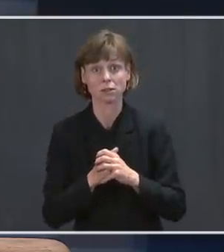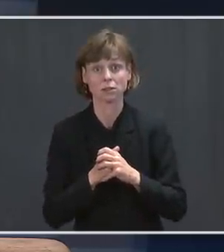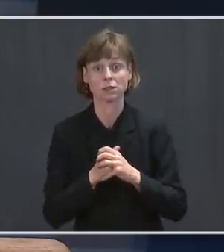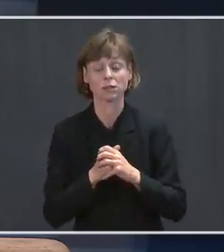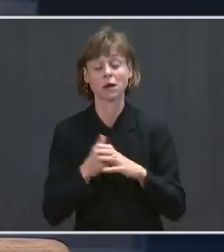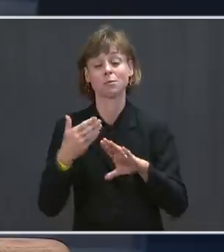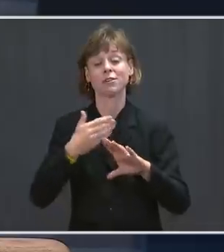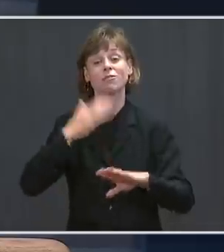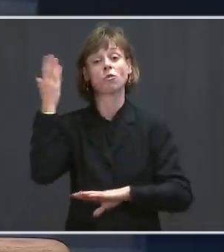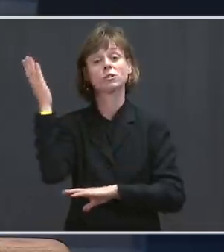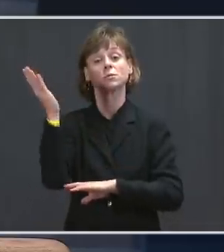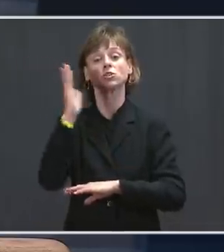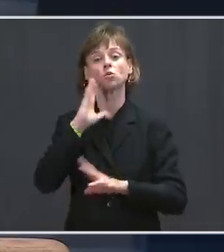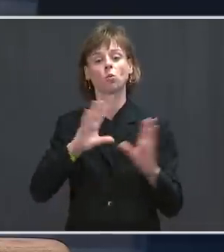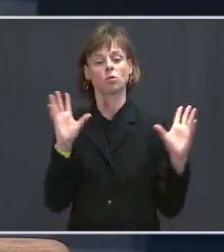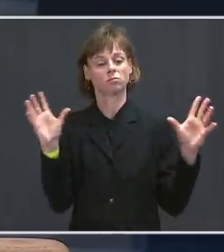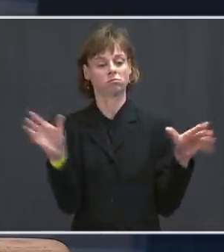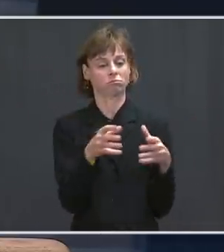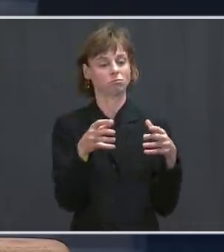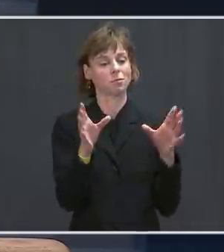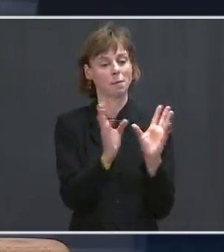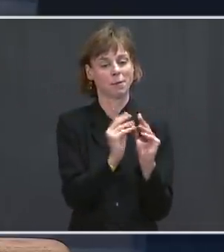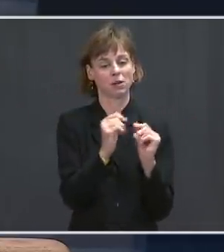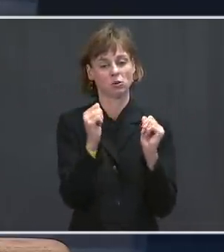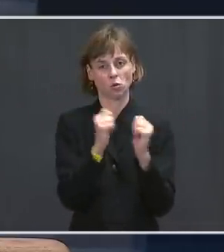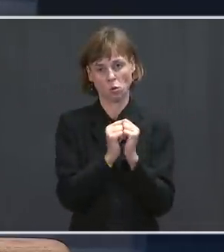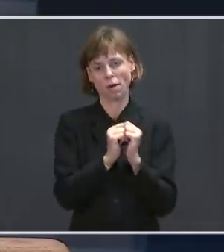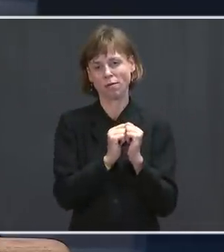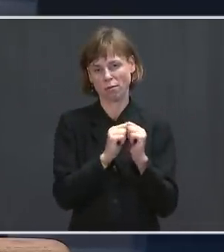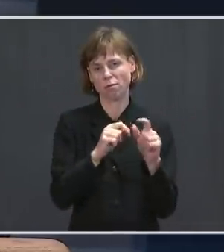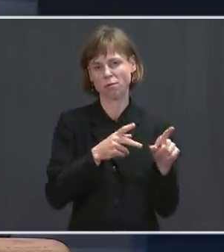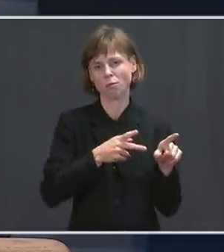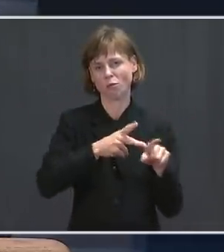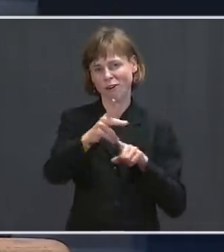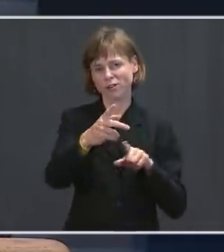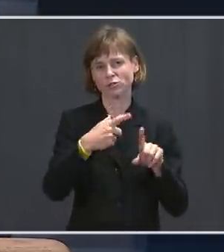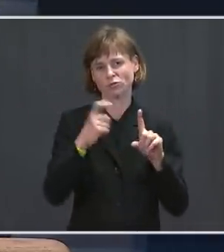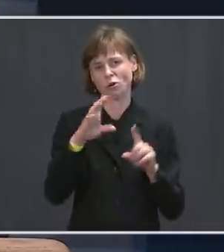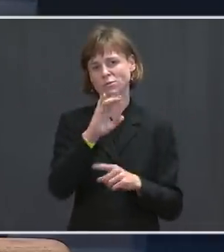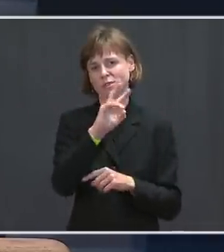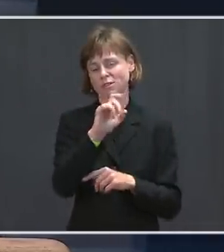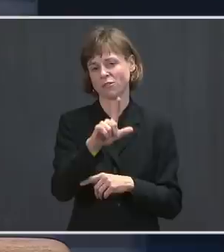from the state department's foreign service and civil service, who are the tip of the diplomatic spear.